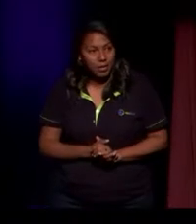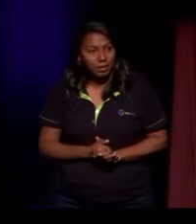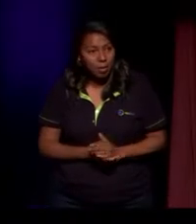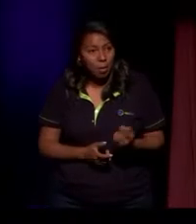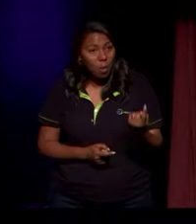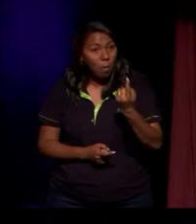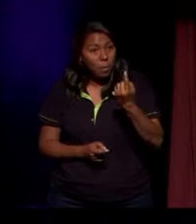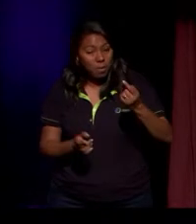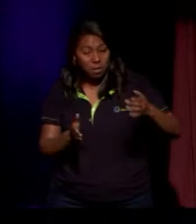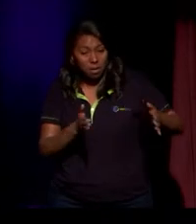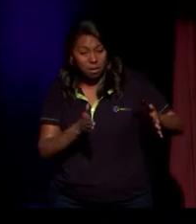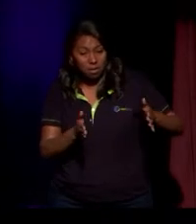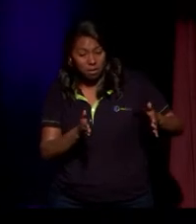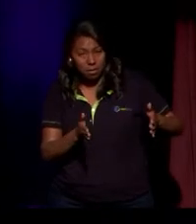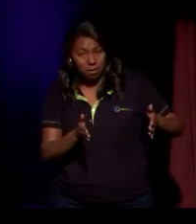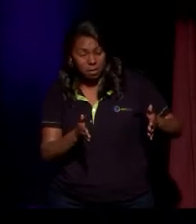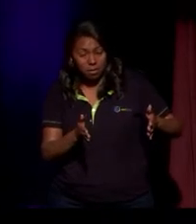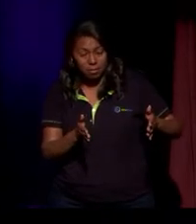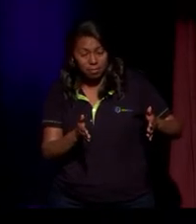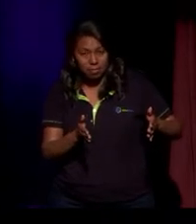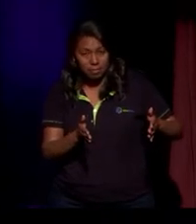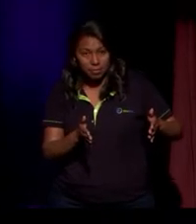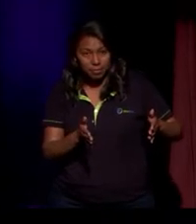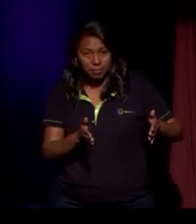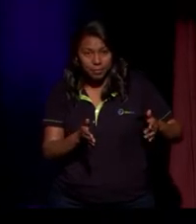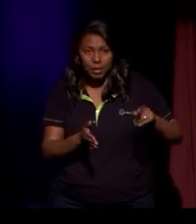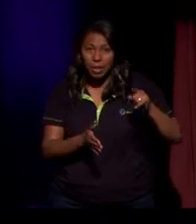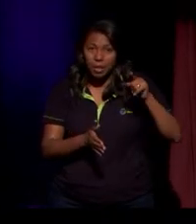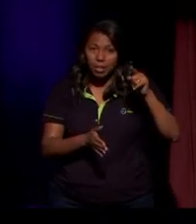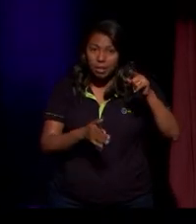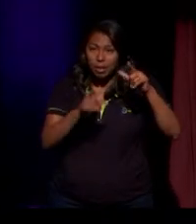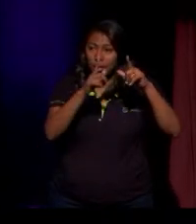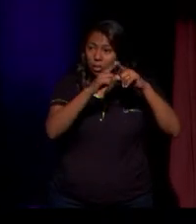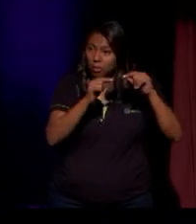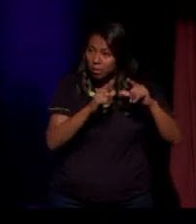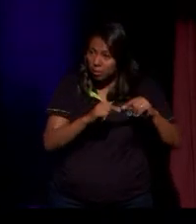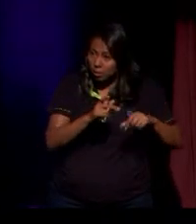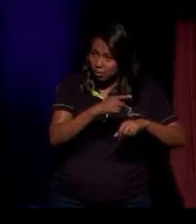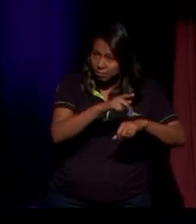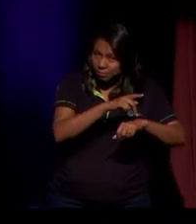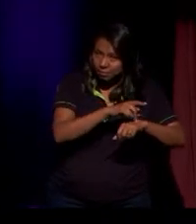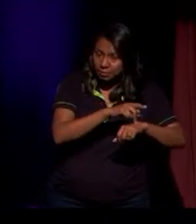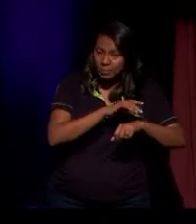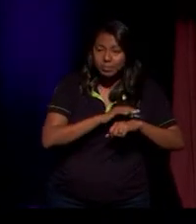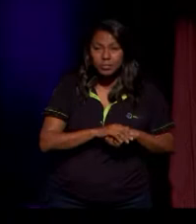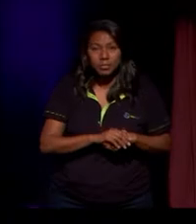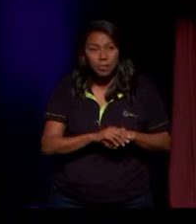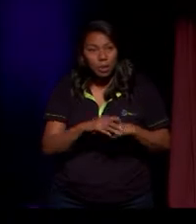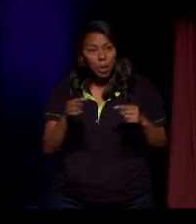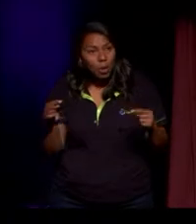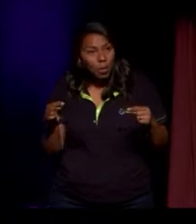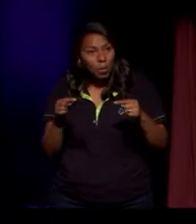the agenda of this first wave in Lebanon, it is based on the agenda of the Iraq Conference,